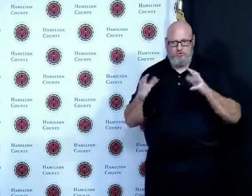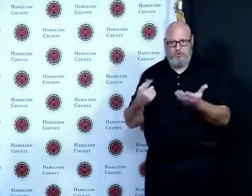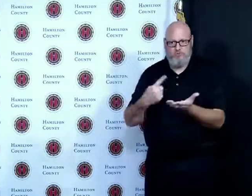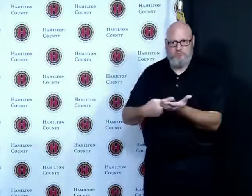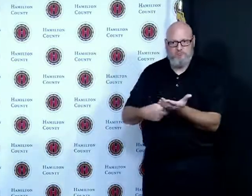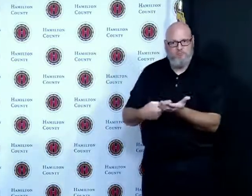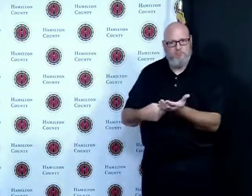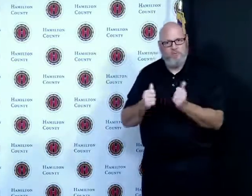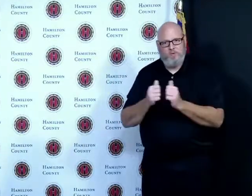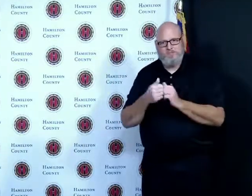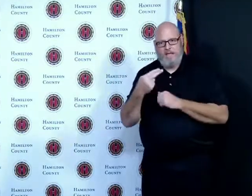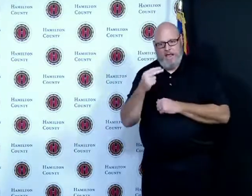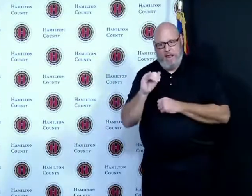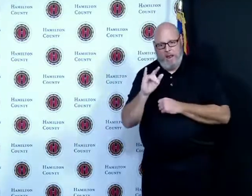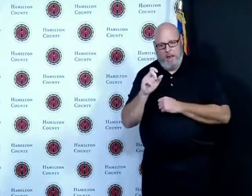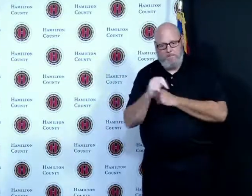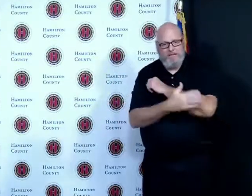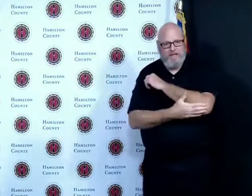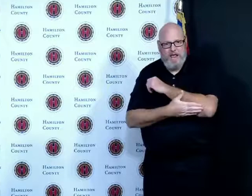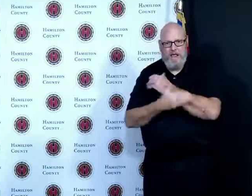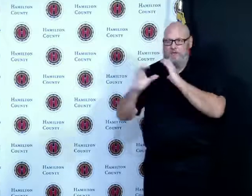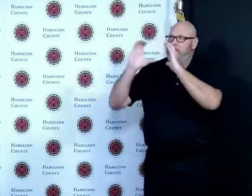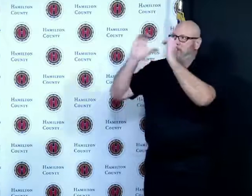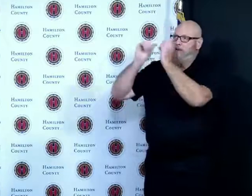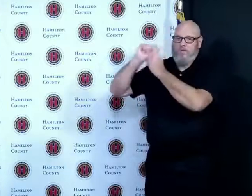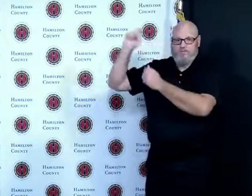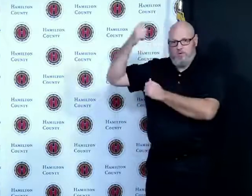got you've just got such a keen understanding of what's going on in this community so thanks